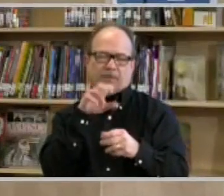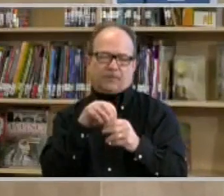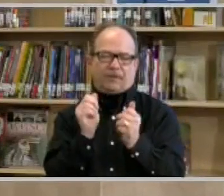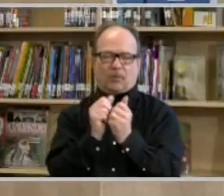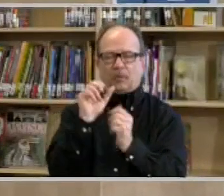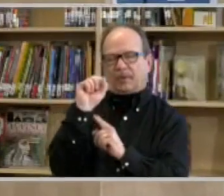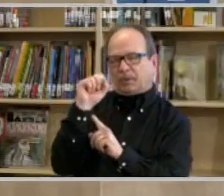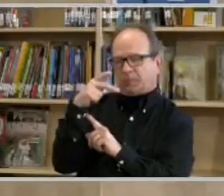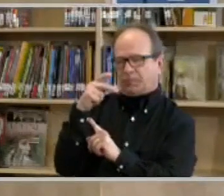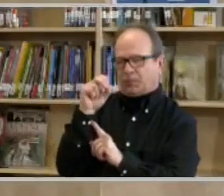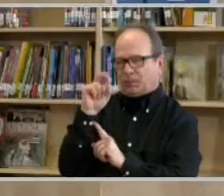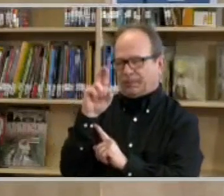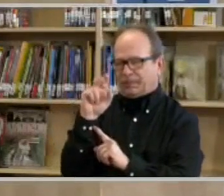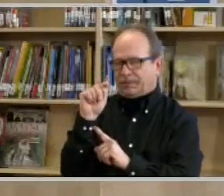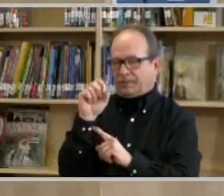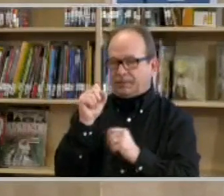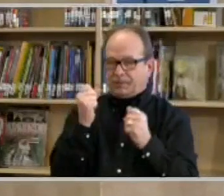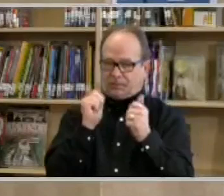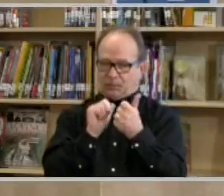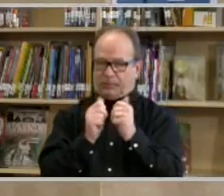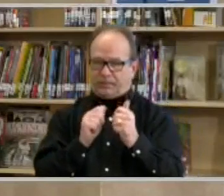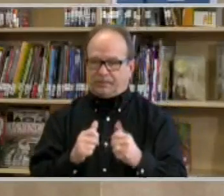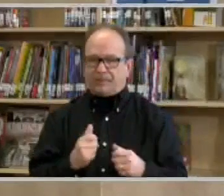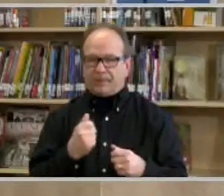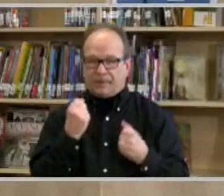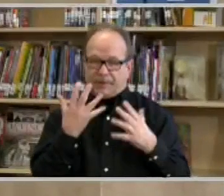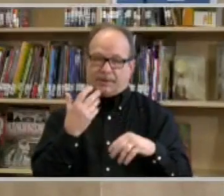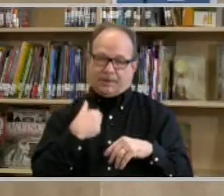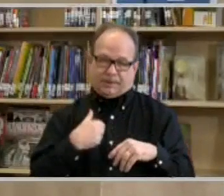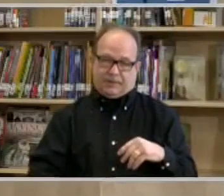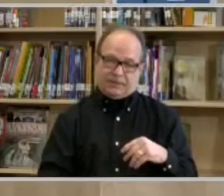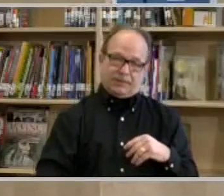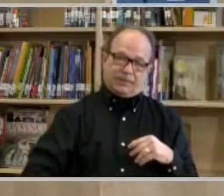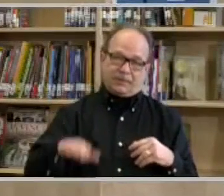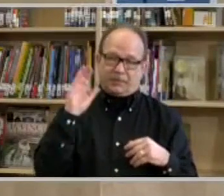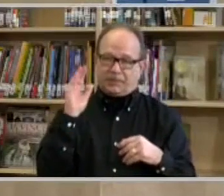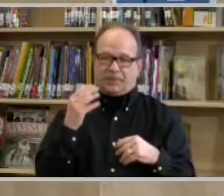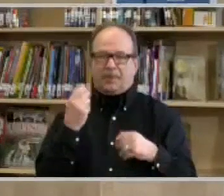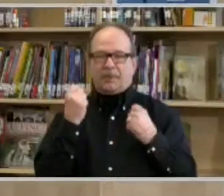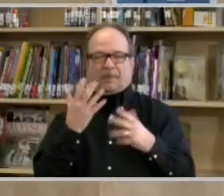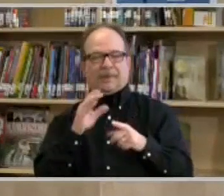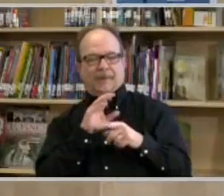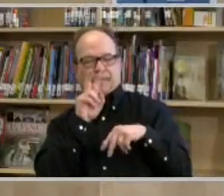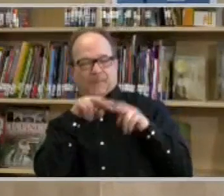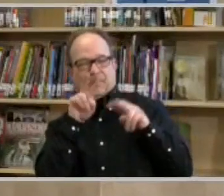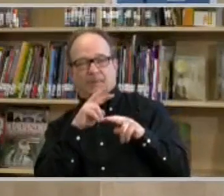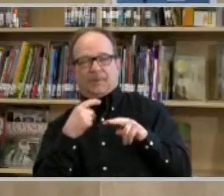SOMETIMES WE SEE AND WE SAW FOR MANY YEARS AS I GREW UP HERE WAS